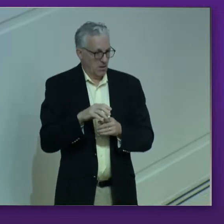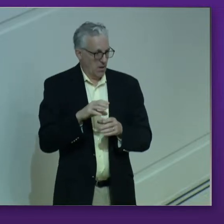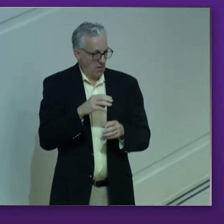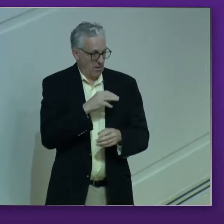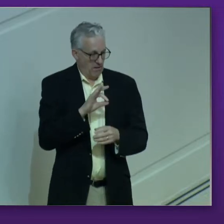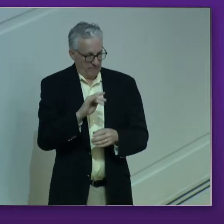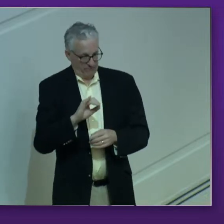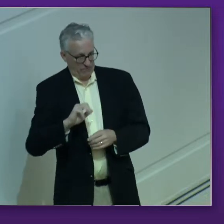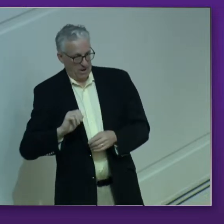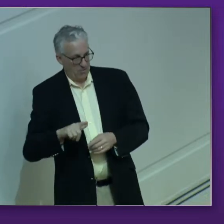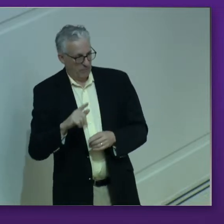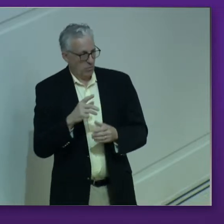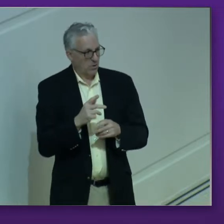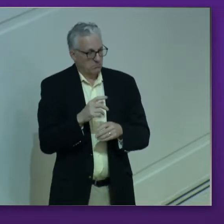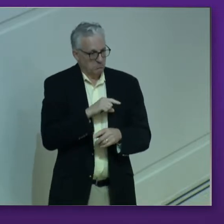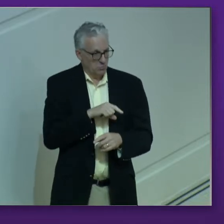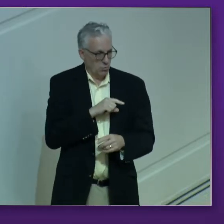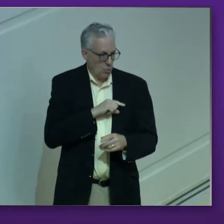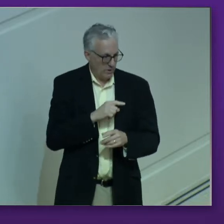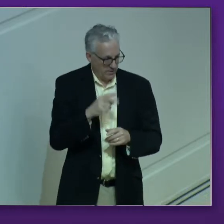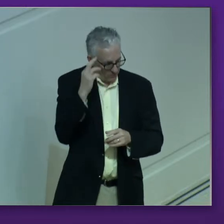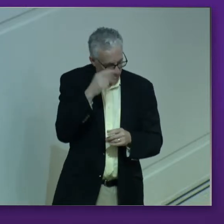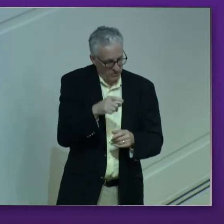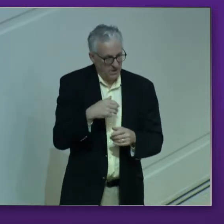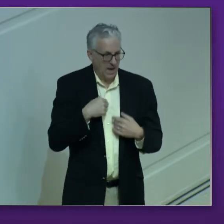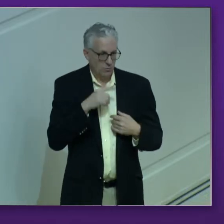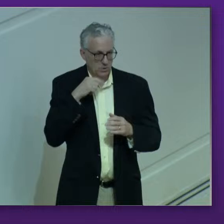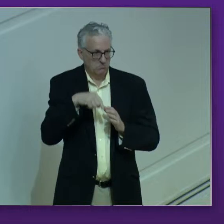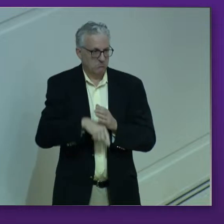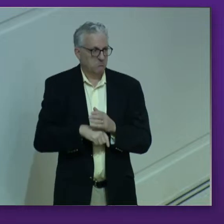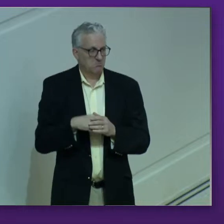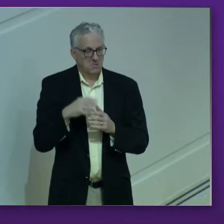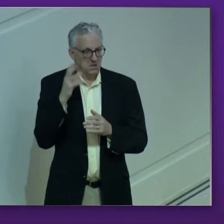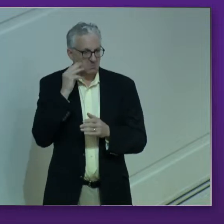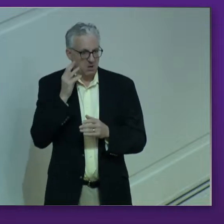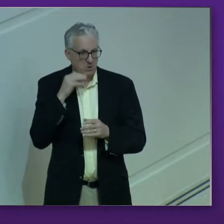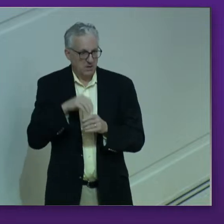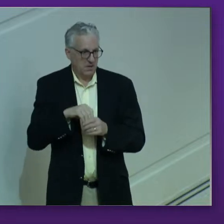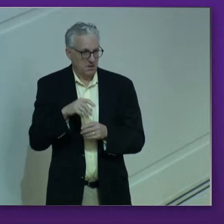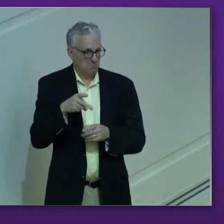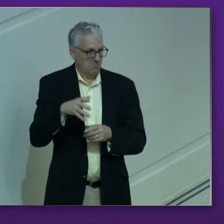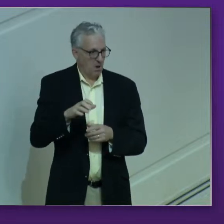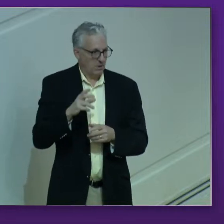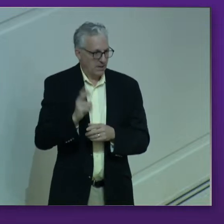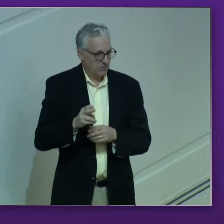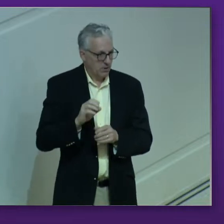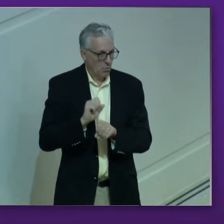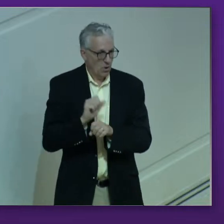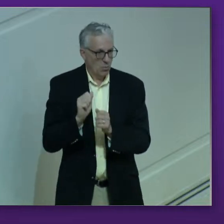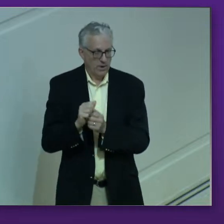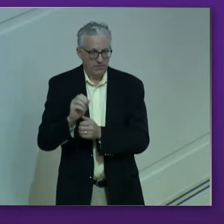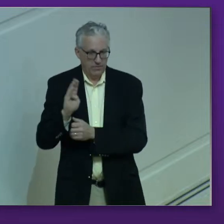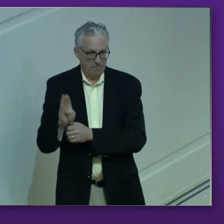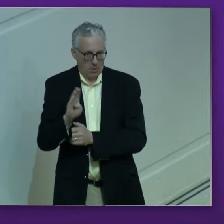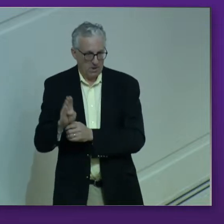THANK YOU DR. HERNANDEZ. [LISTING NAMES] IS AN ASSOCIATE